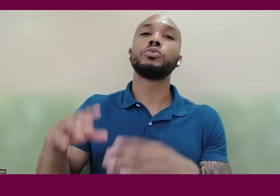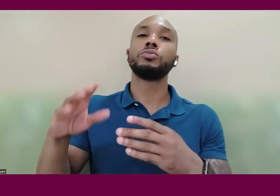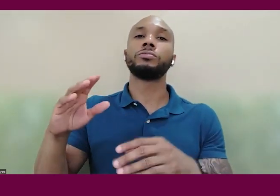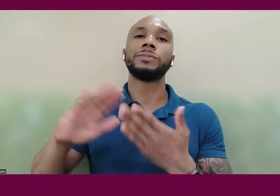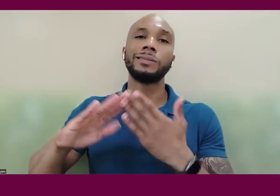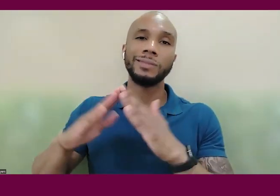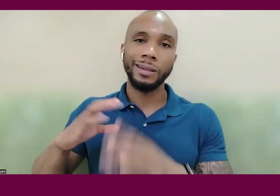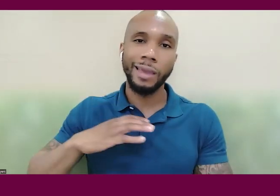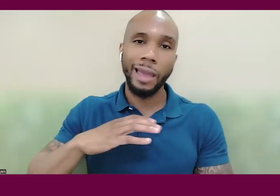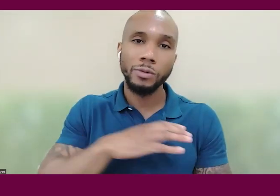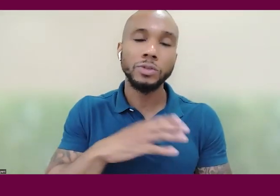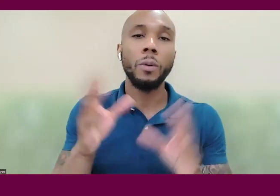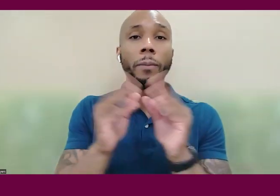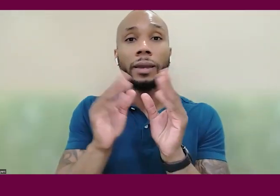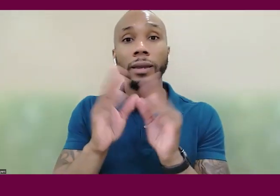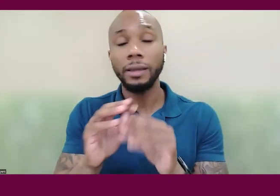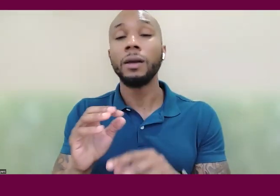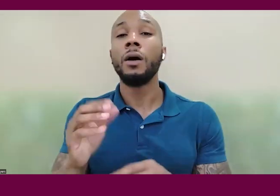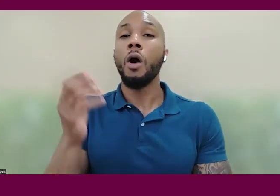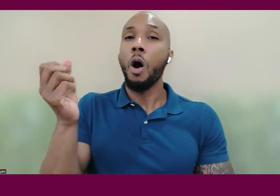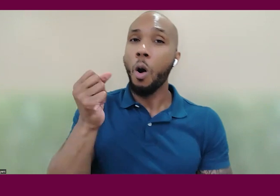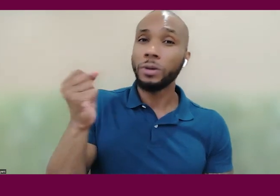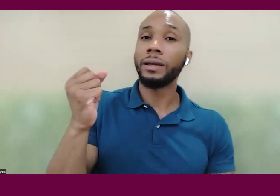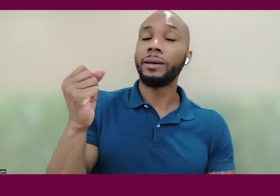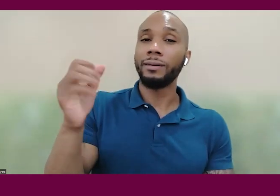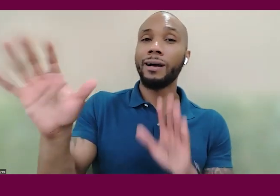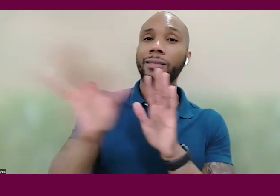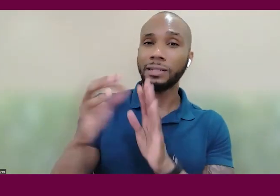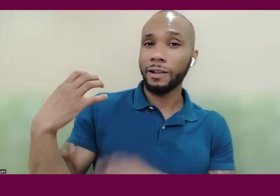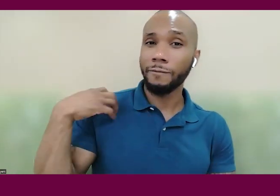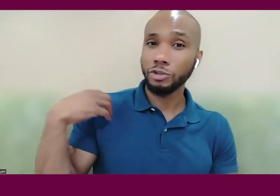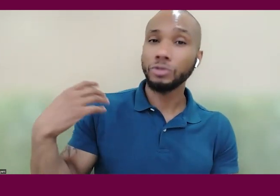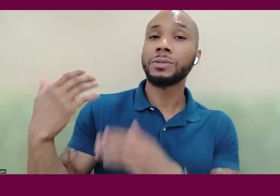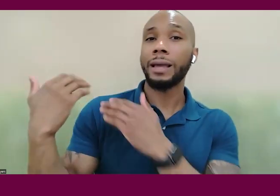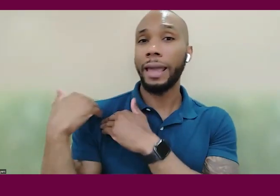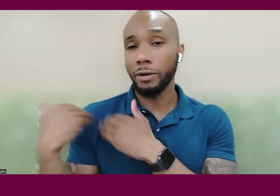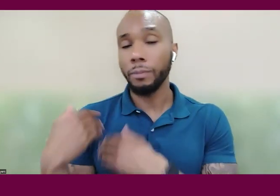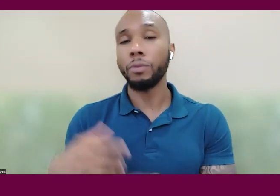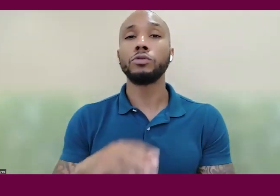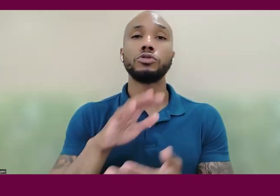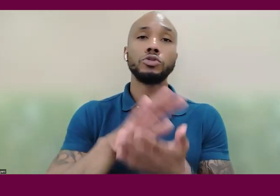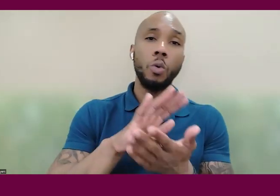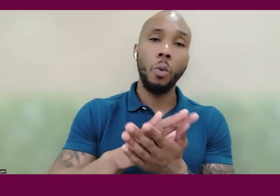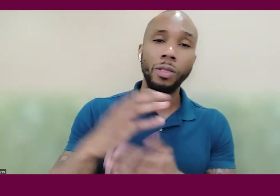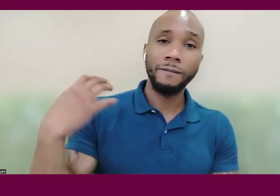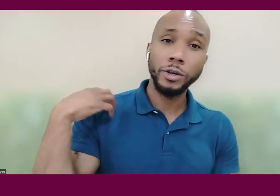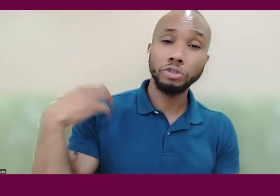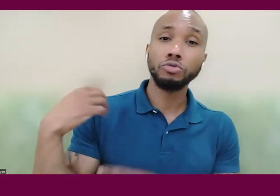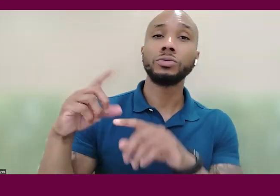People are still holding elected officials accountable. People are still holding school officials accountable.